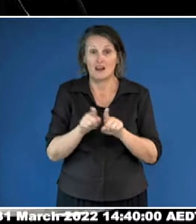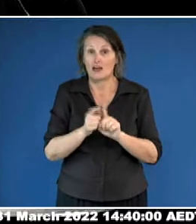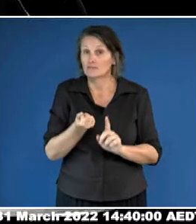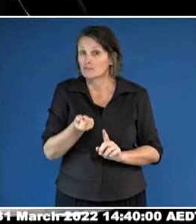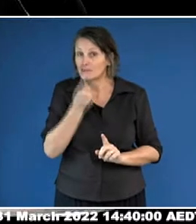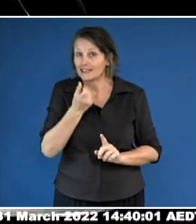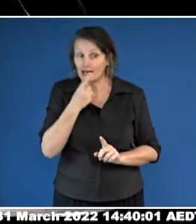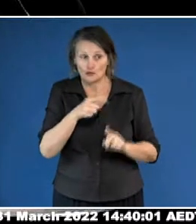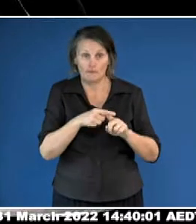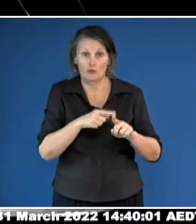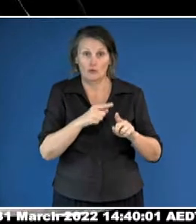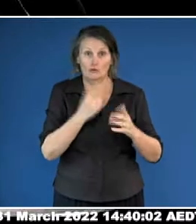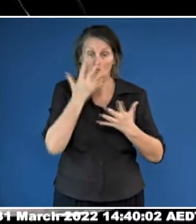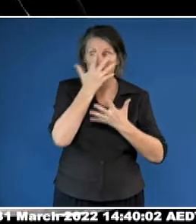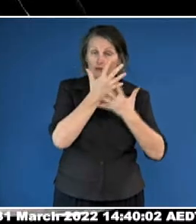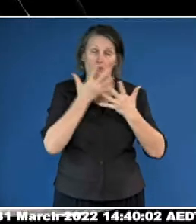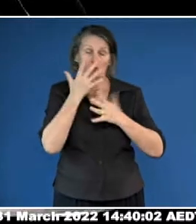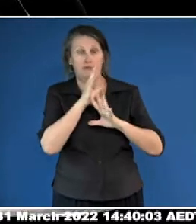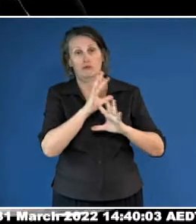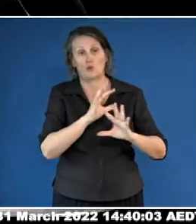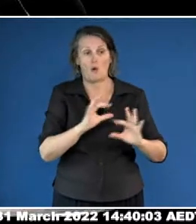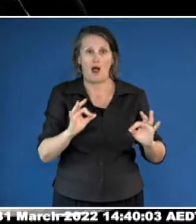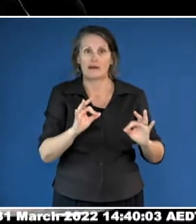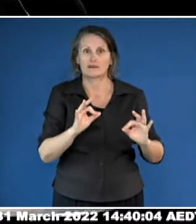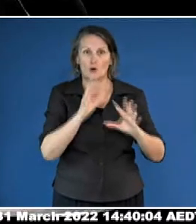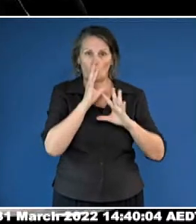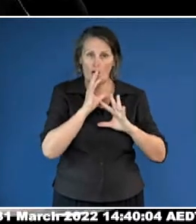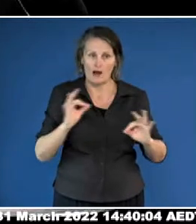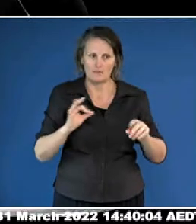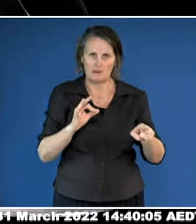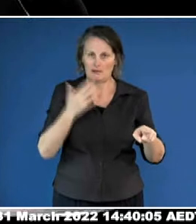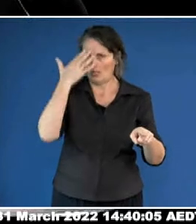So even if this medication is prescribed by a medical practitioner for a diagnosed mental